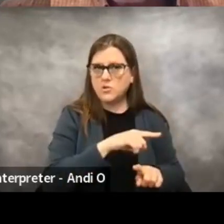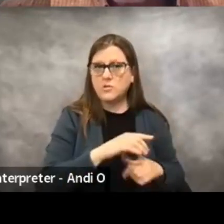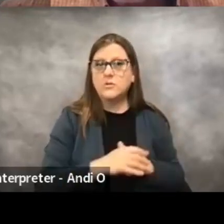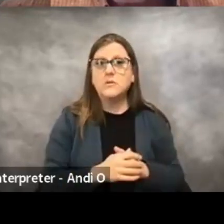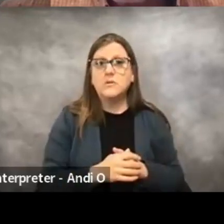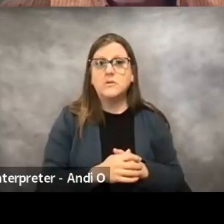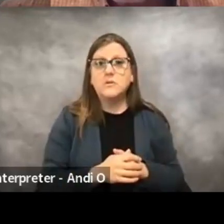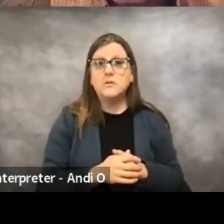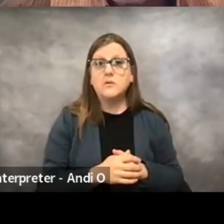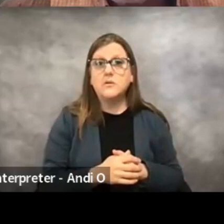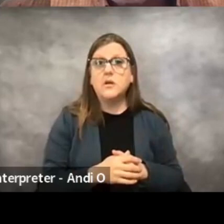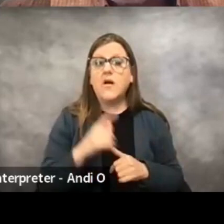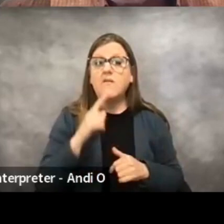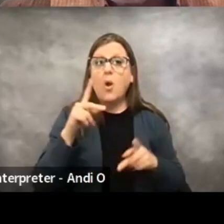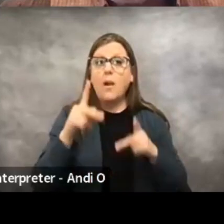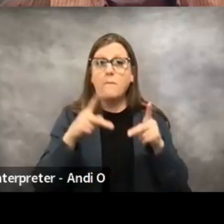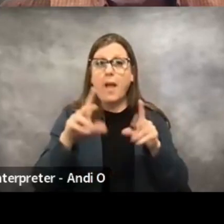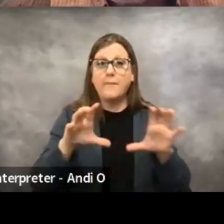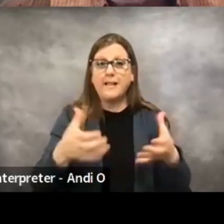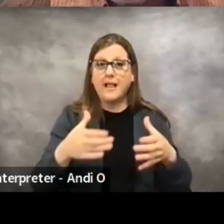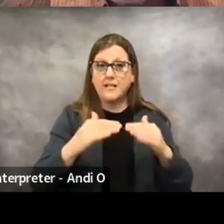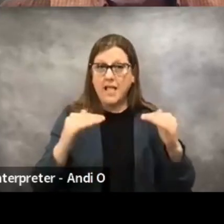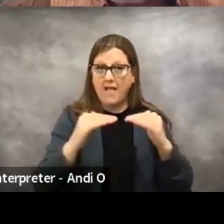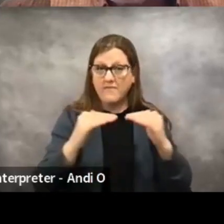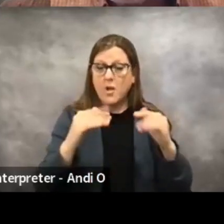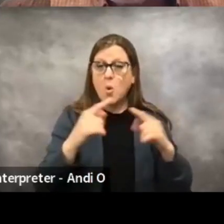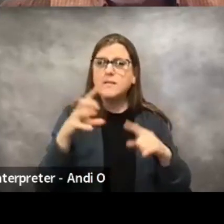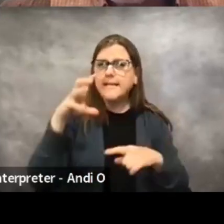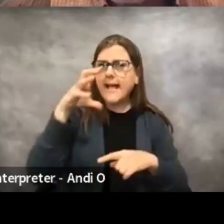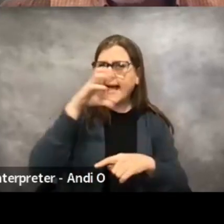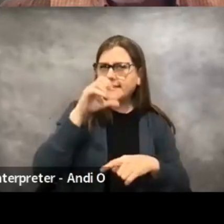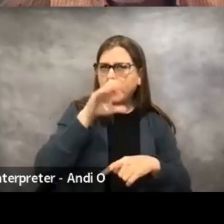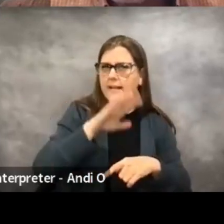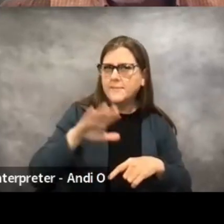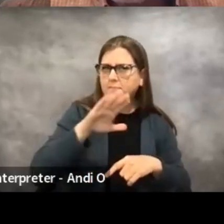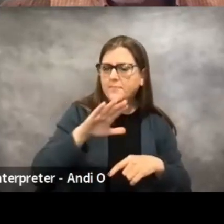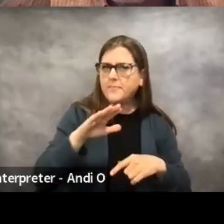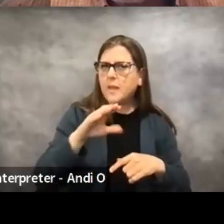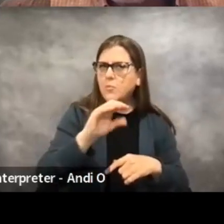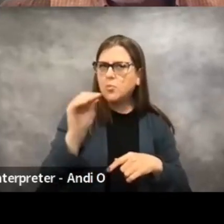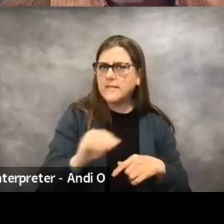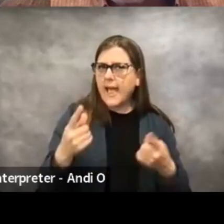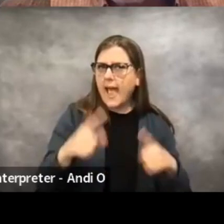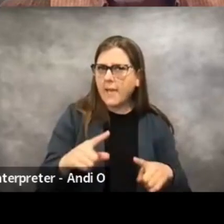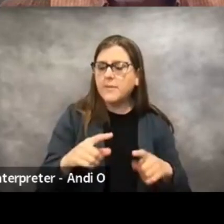population level, what is the estimated rate of occurrence for TBI among parents involved with the child welfare system?